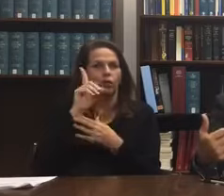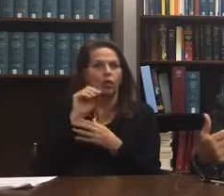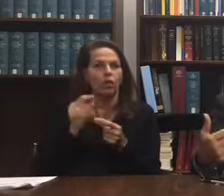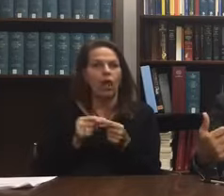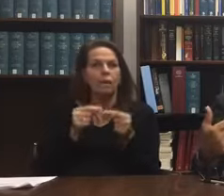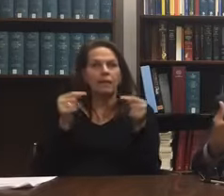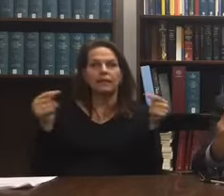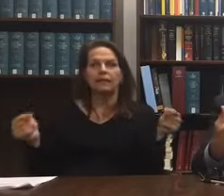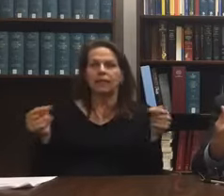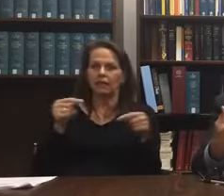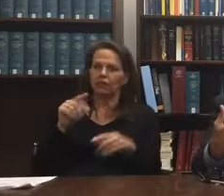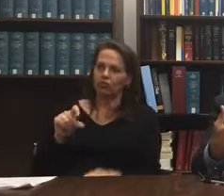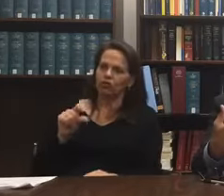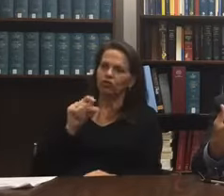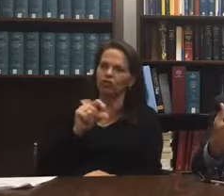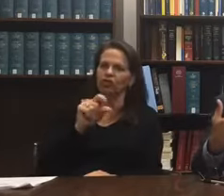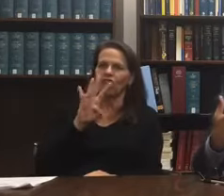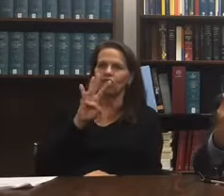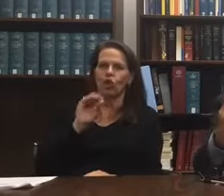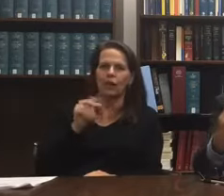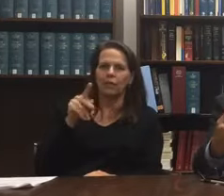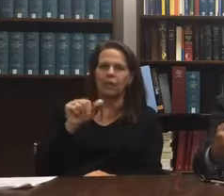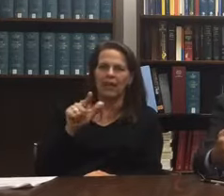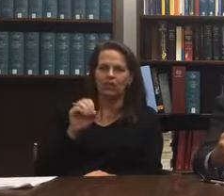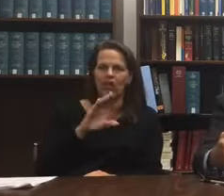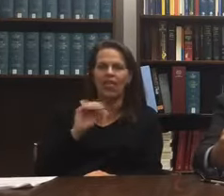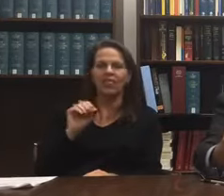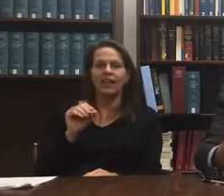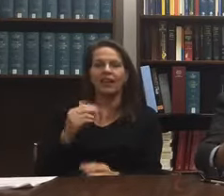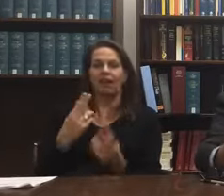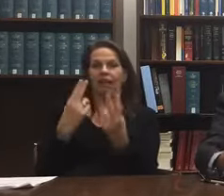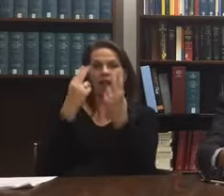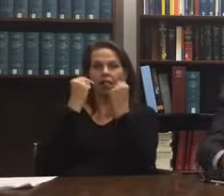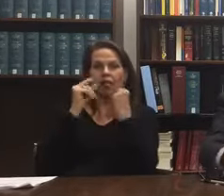you 40 pages of policies and the denial notice just says it's the nursing